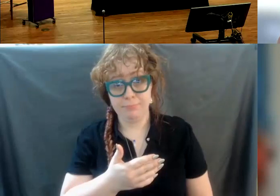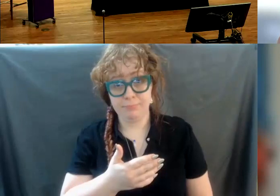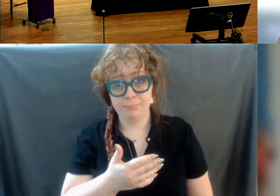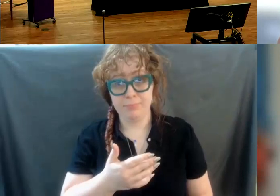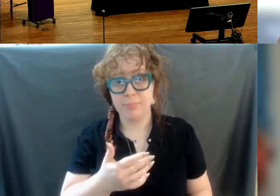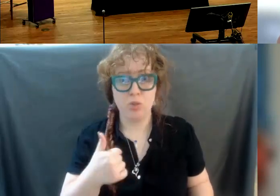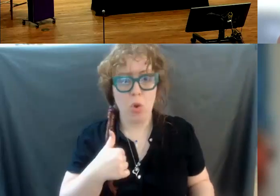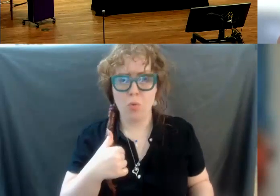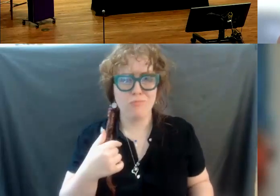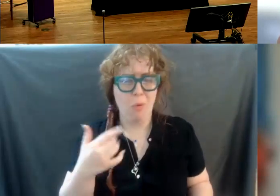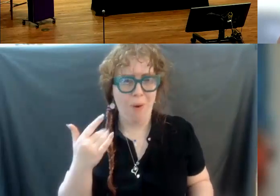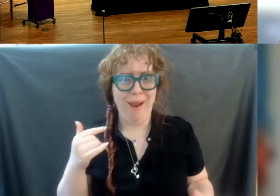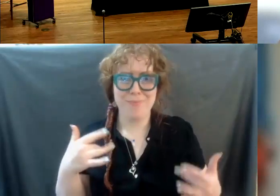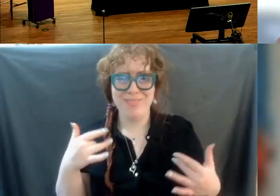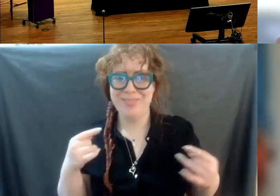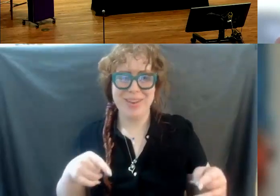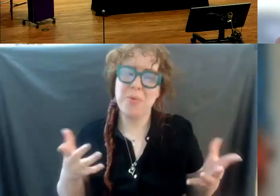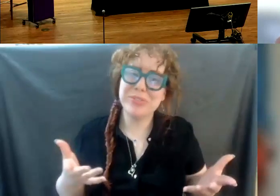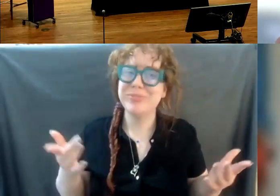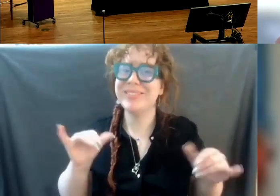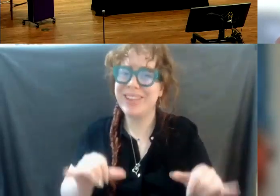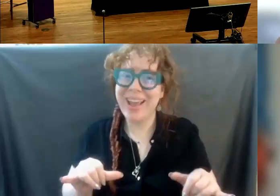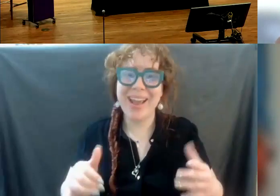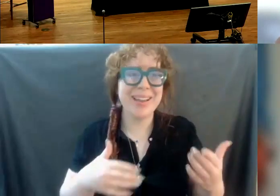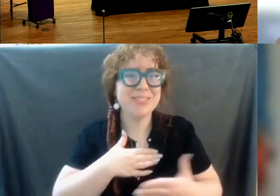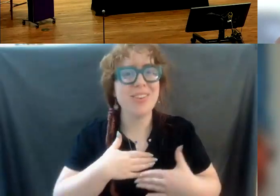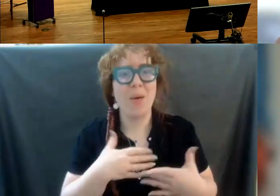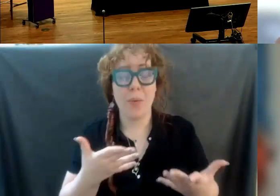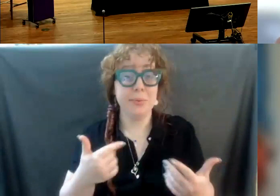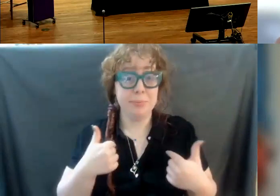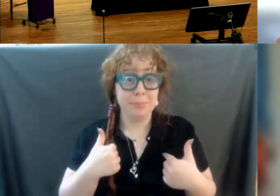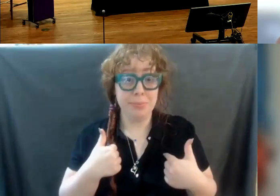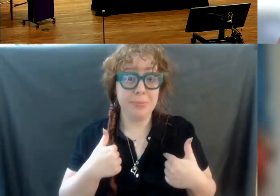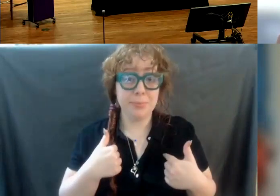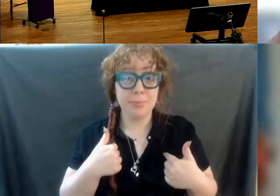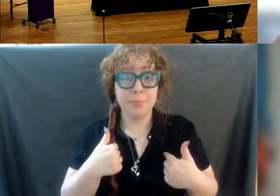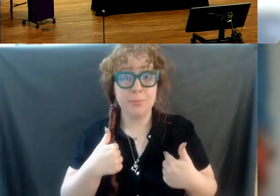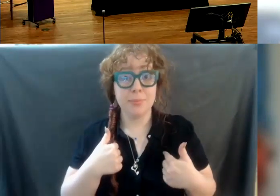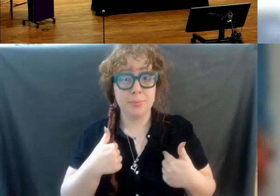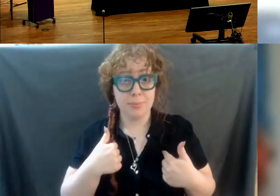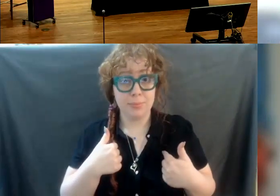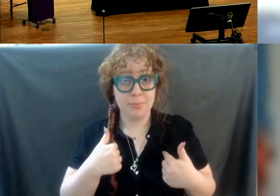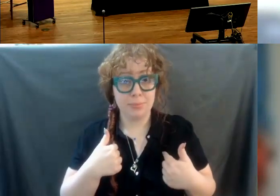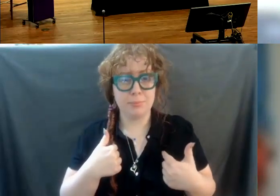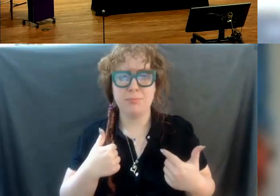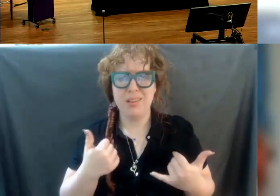and I'm going to stick around and listen in is because I have a lot of learning to do around policy.